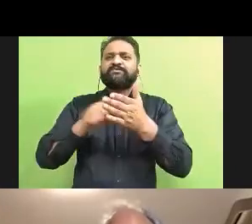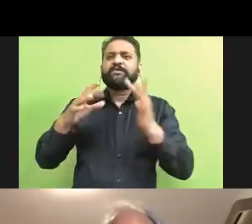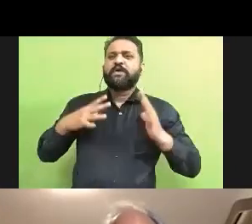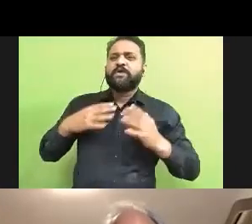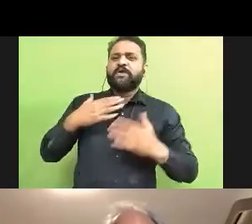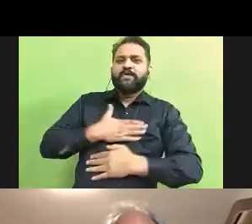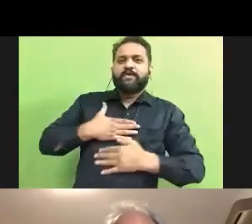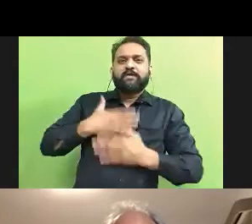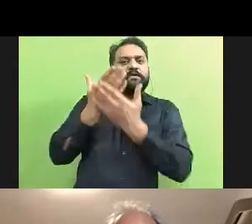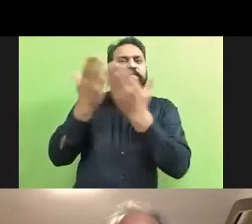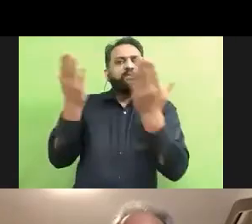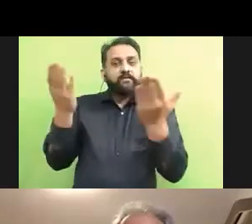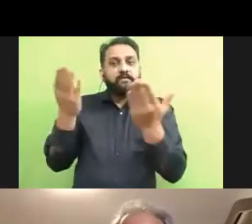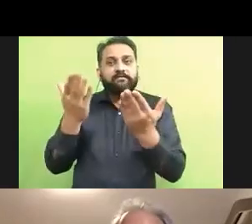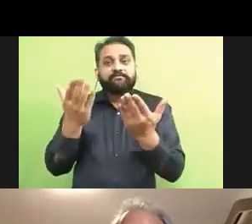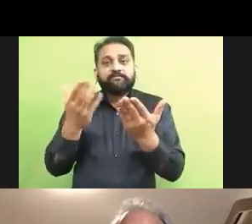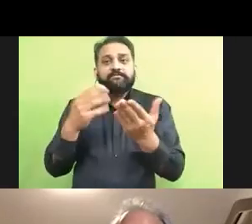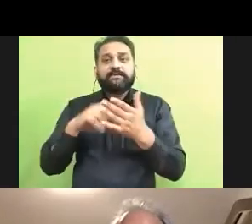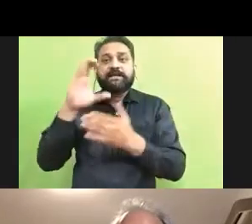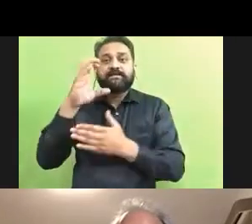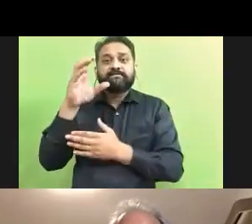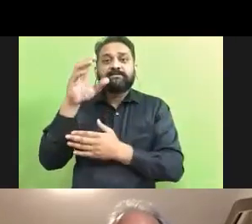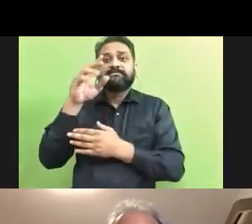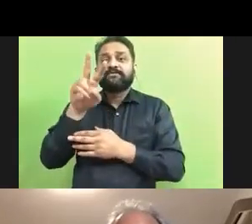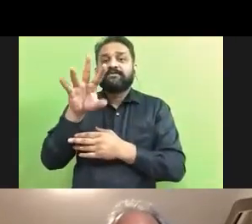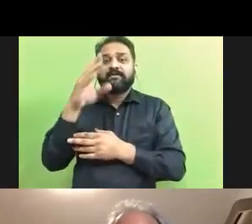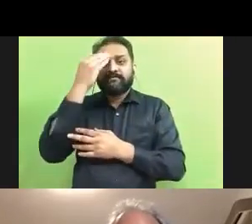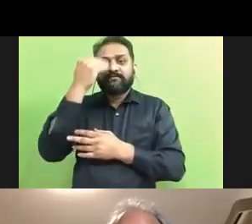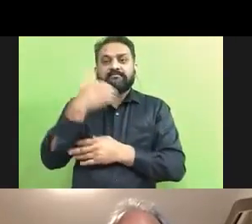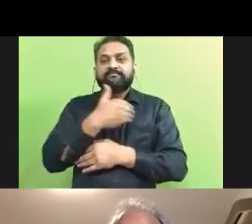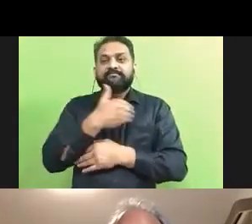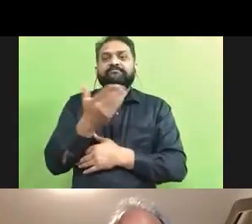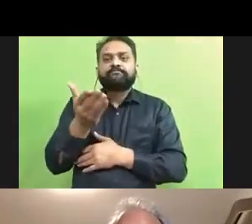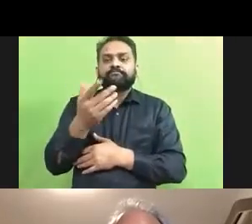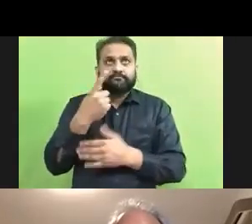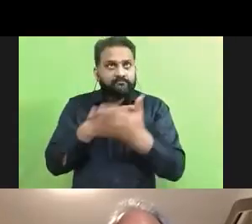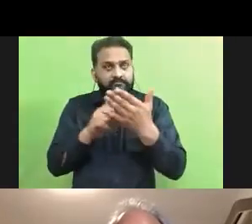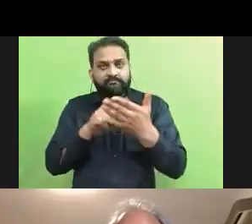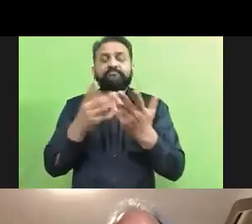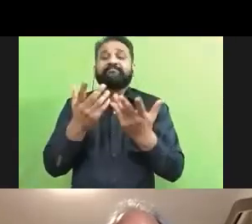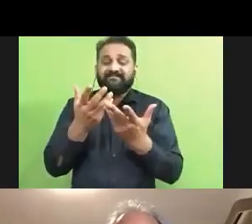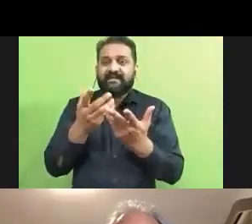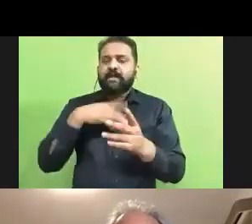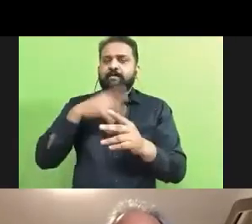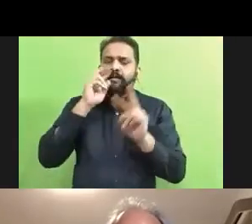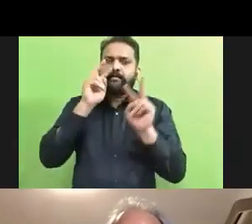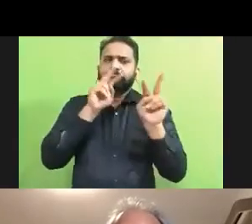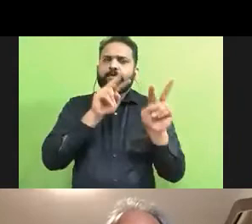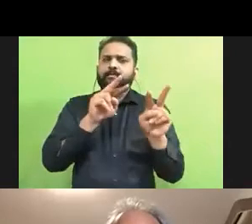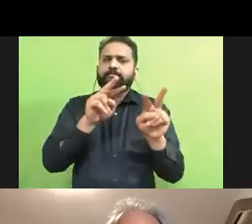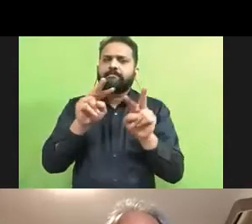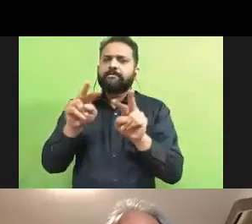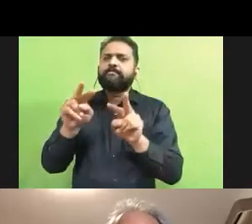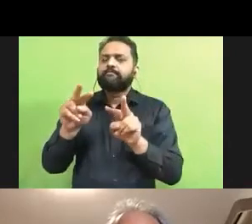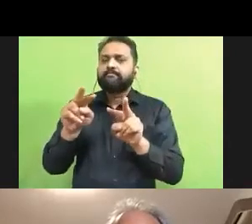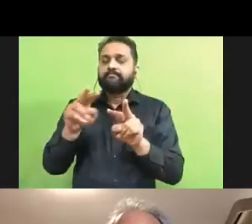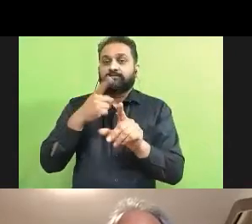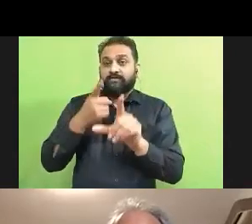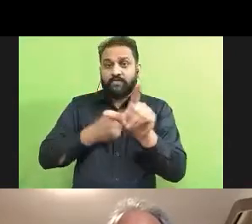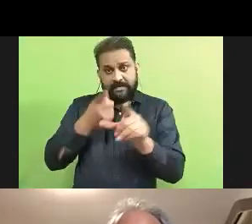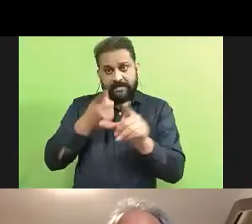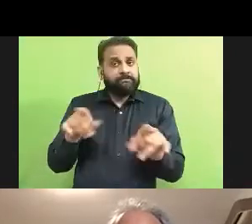in christmas is it reasonable or not so we have to look at this in this year also you have an email